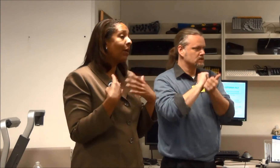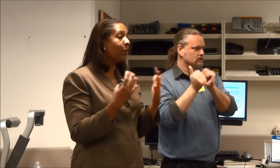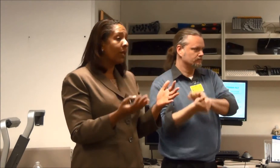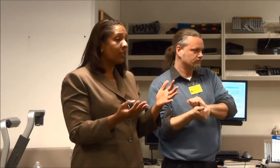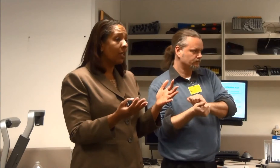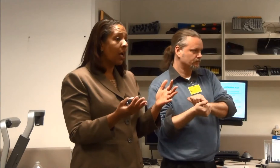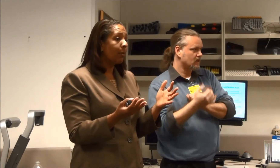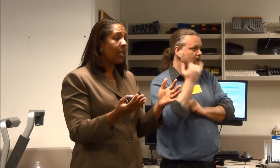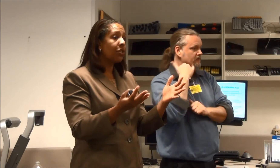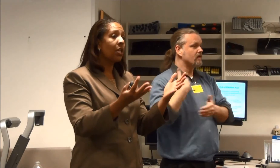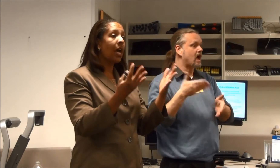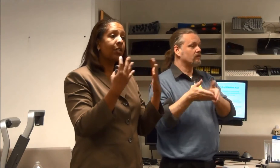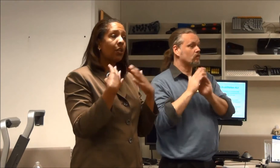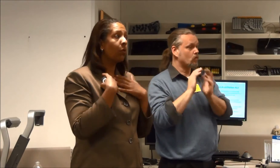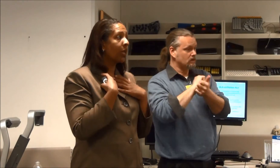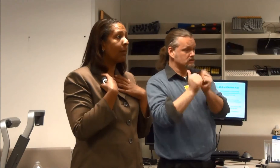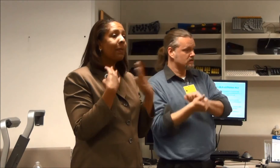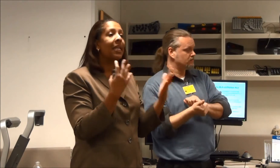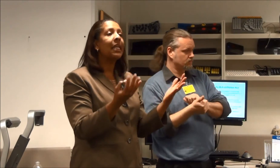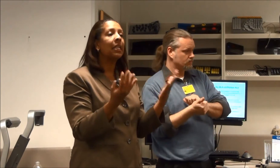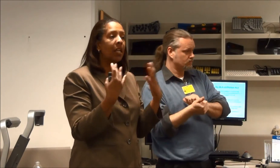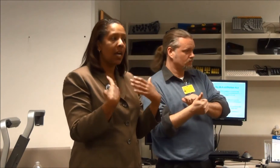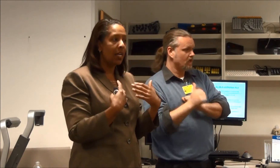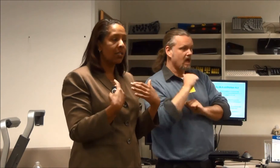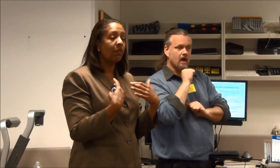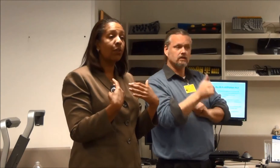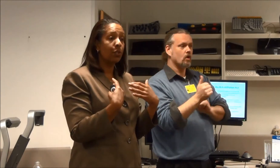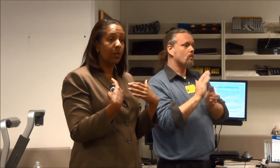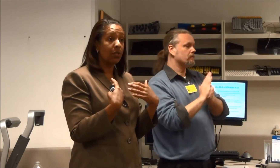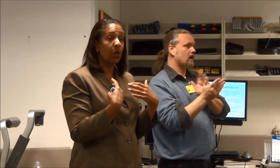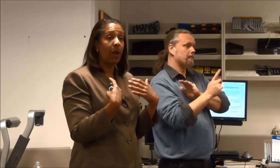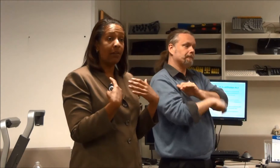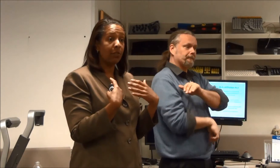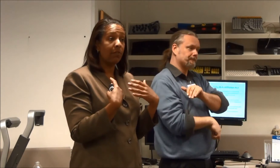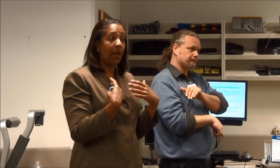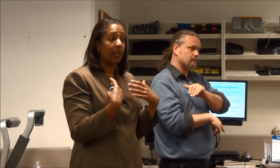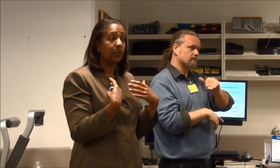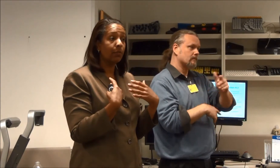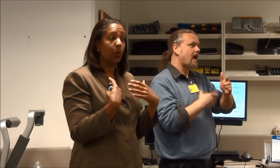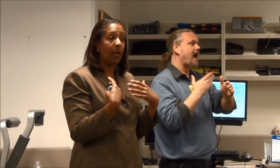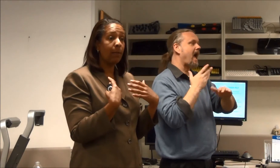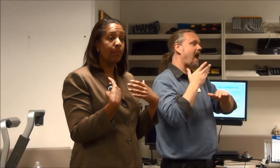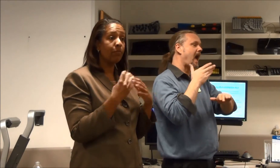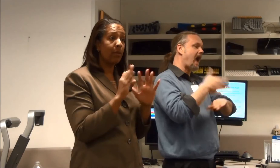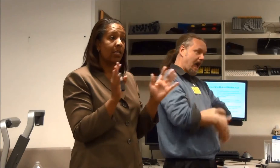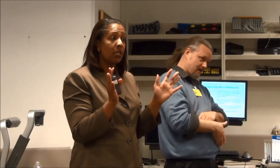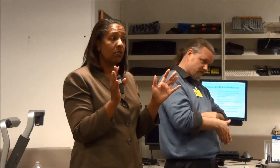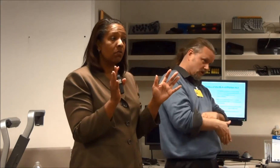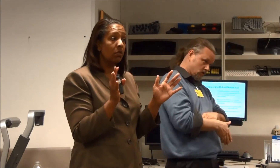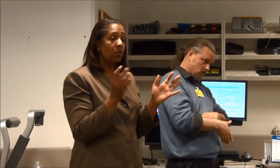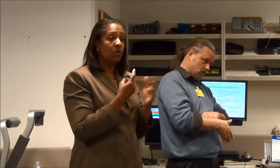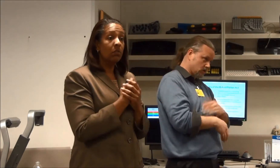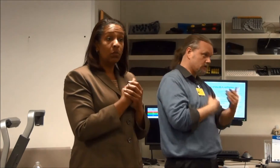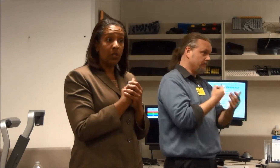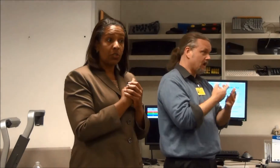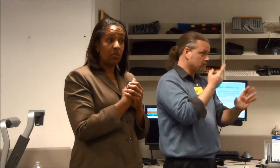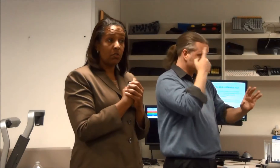If I request an accommodation, I don't get penalized for doing so after the fact. Okay? Makes sense?